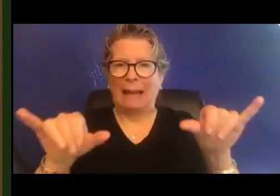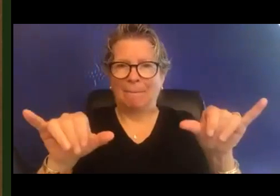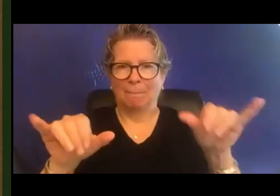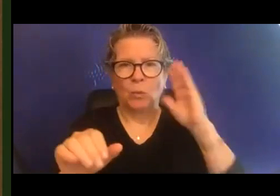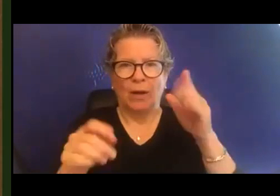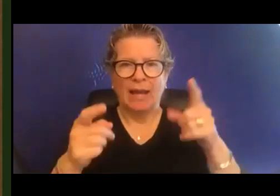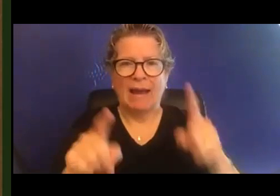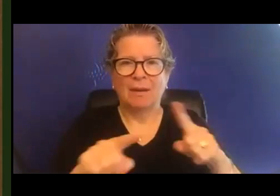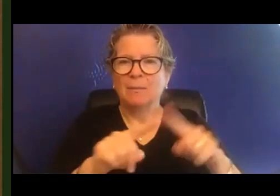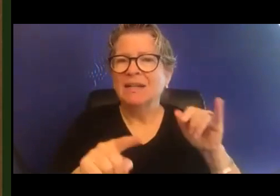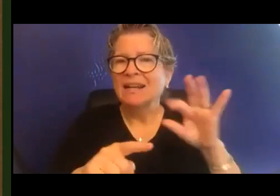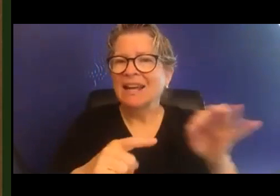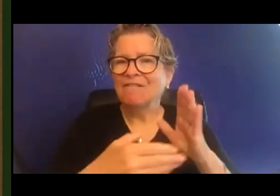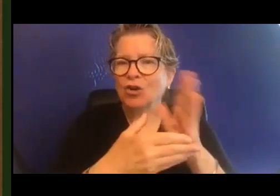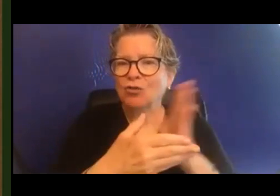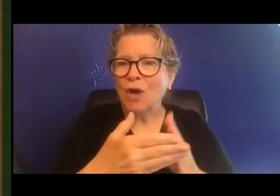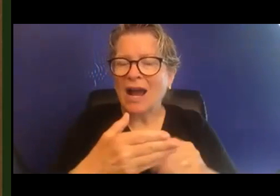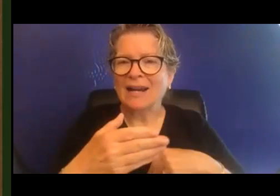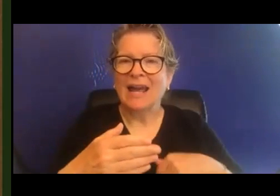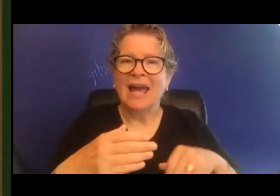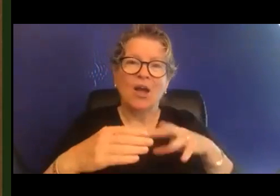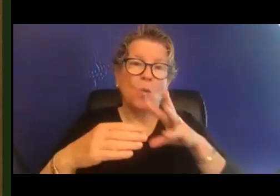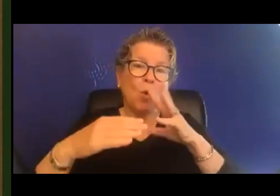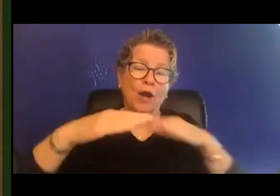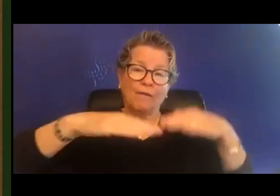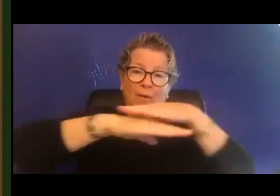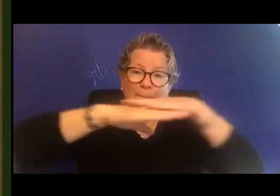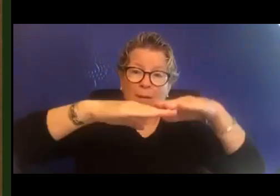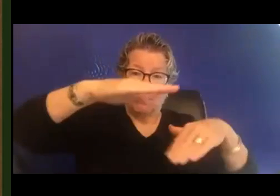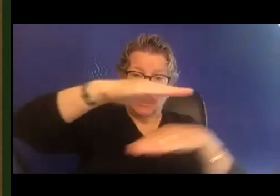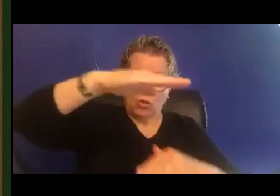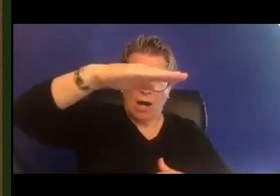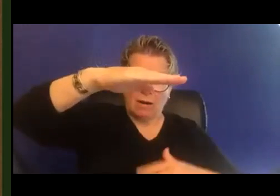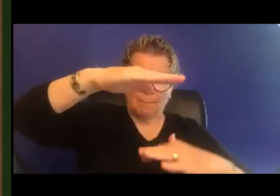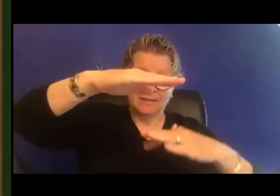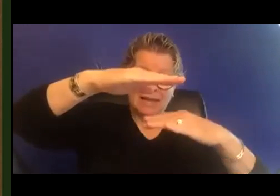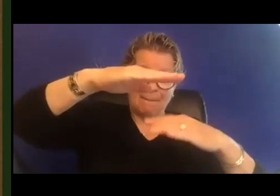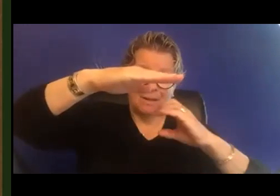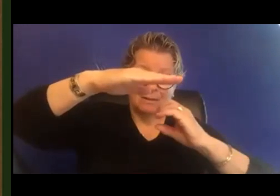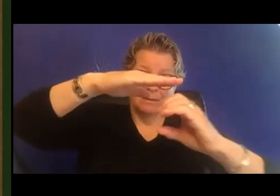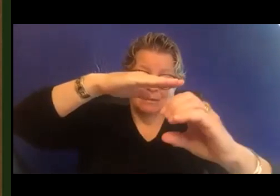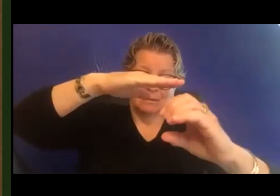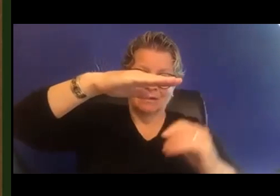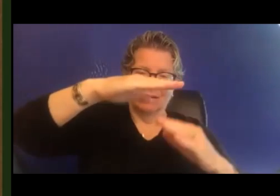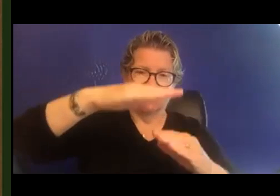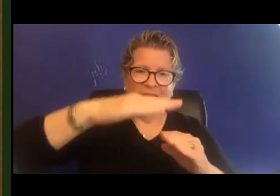get cracked and groundwater can seep into them. This then fills the pipe in large storms with water that is